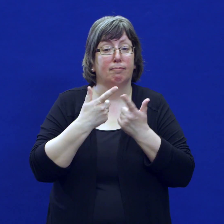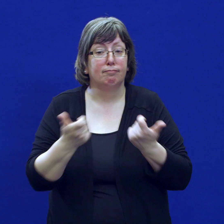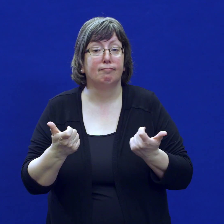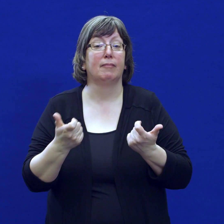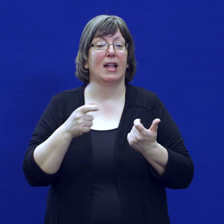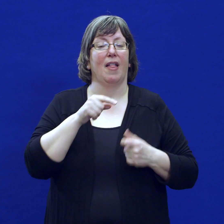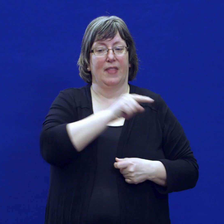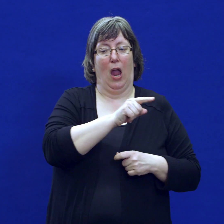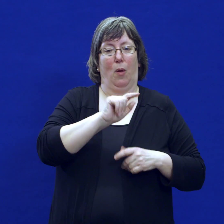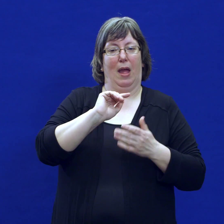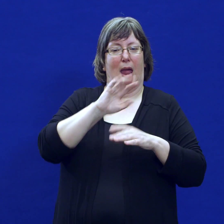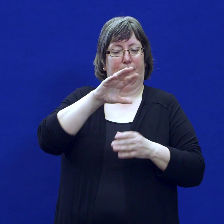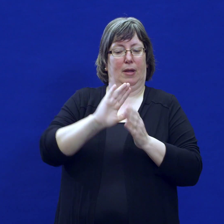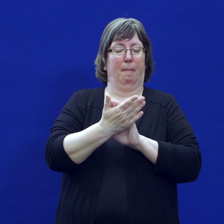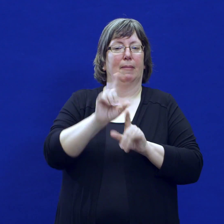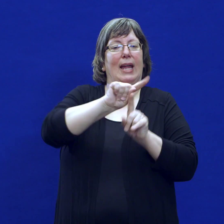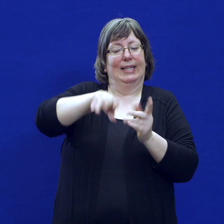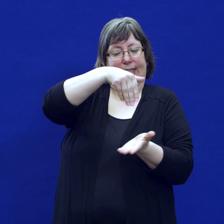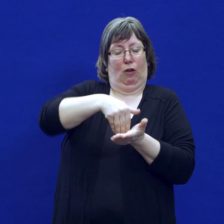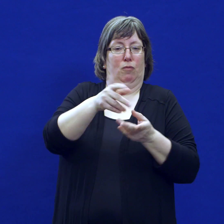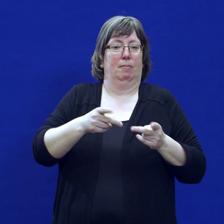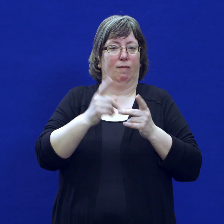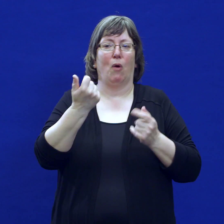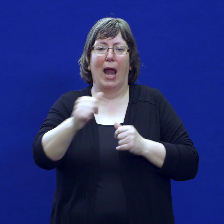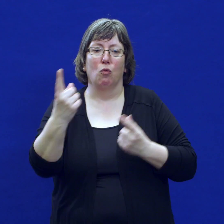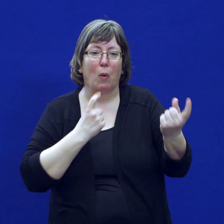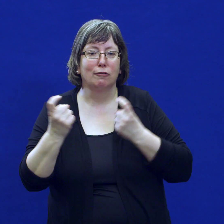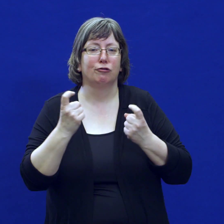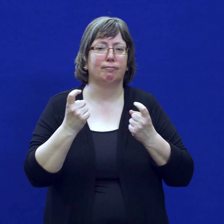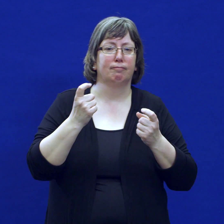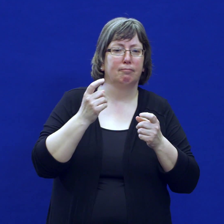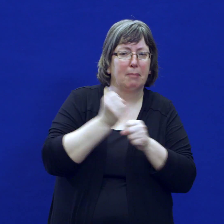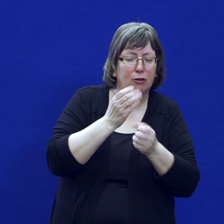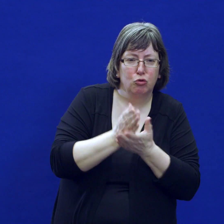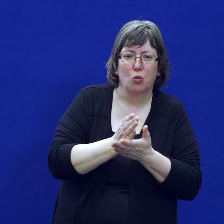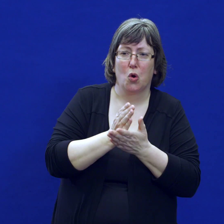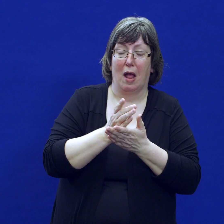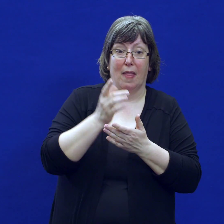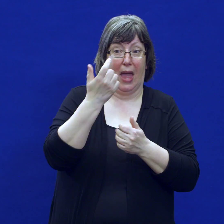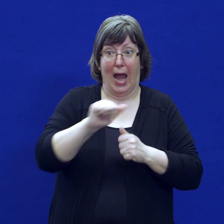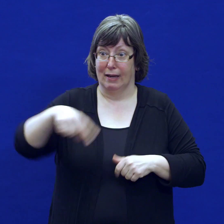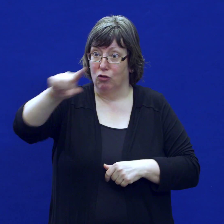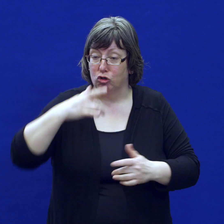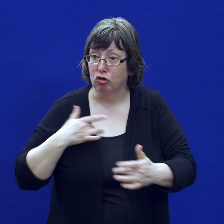by acting as a central government mechanism to ensure that the concerns of persons with